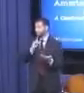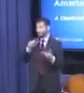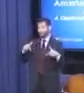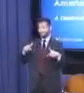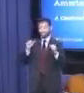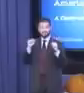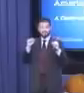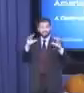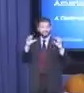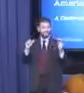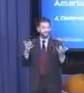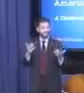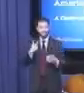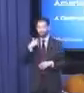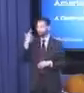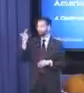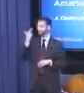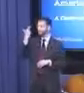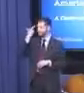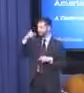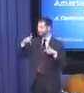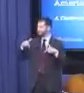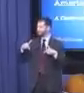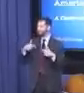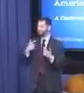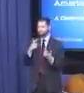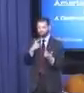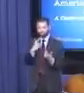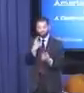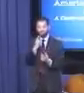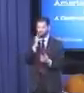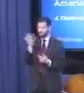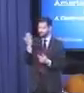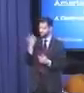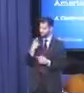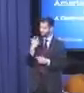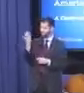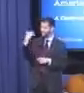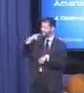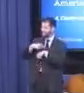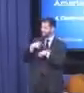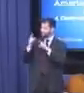I realized the last time I was at the White House, it was 1982.